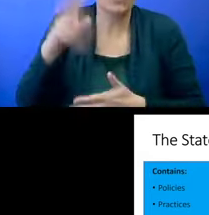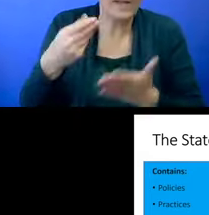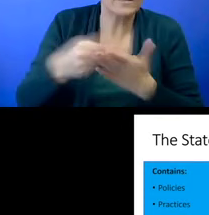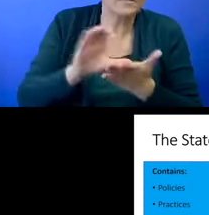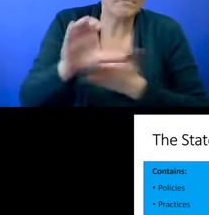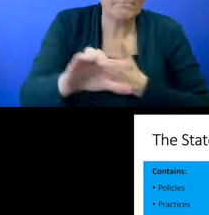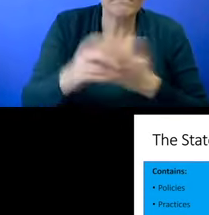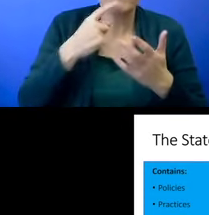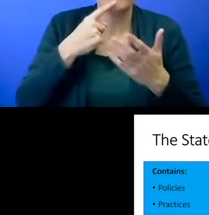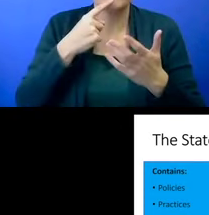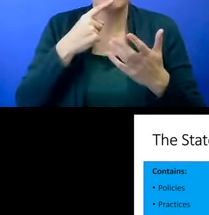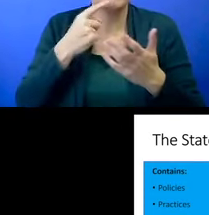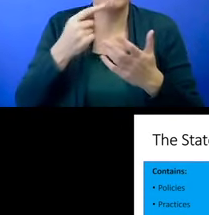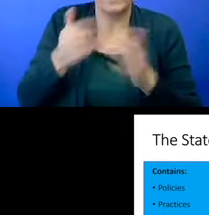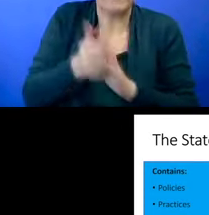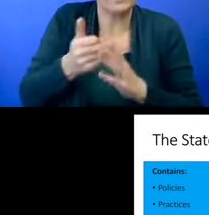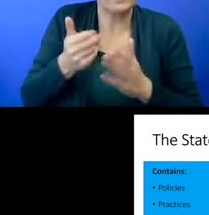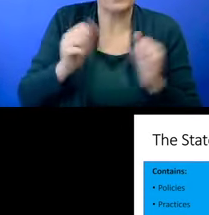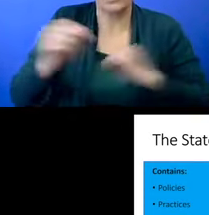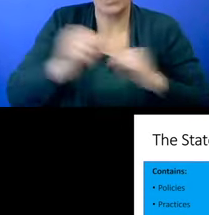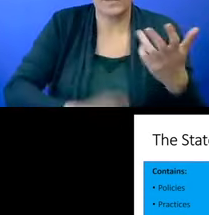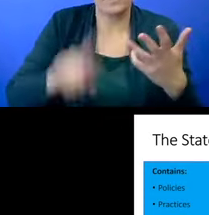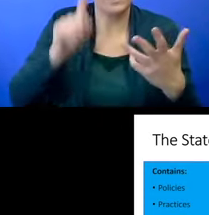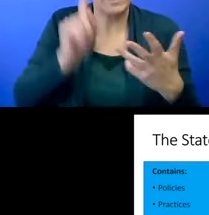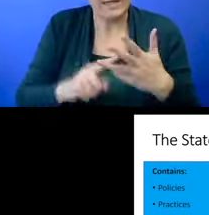and the statistics on the current situation in Ireland.